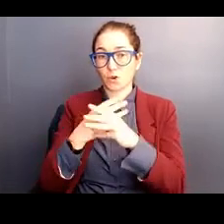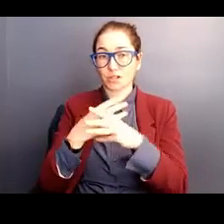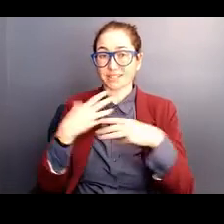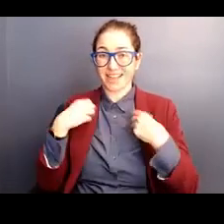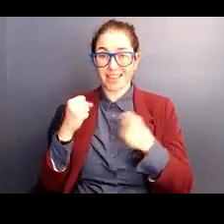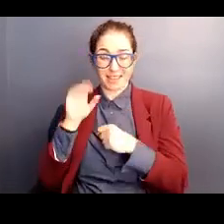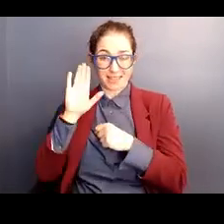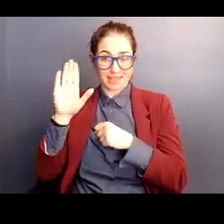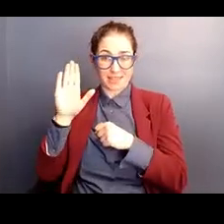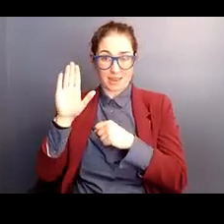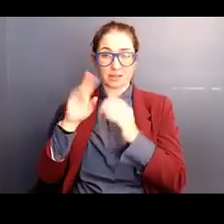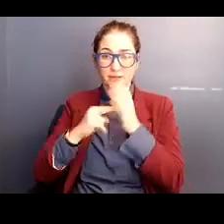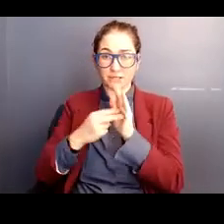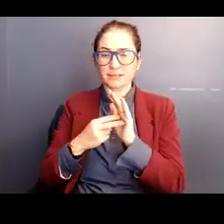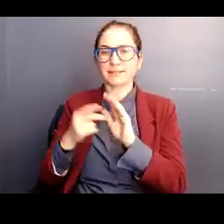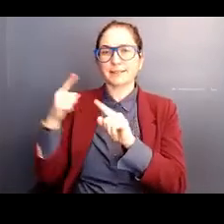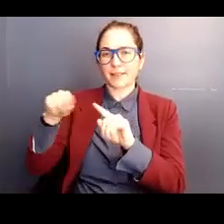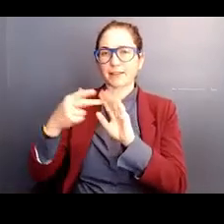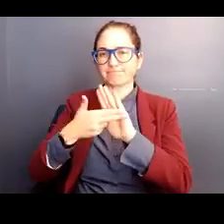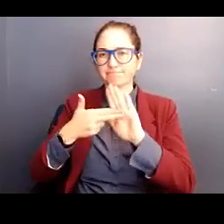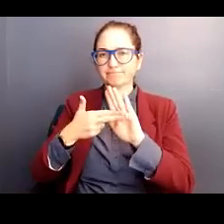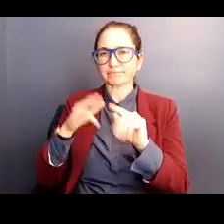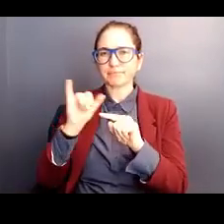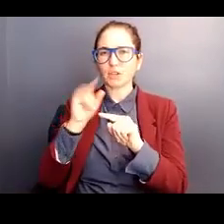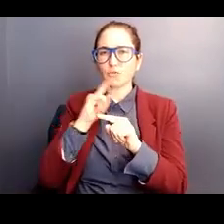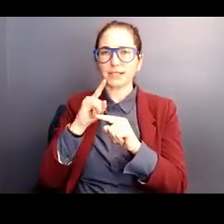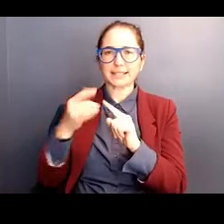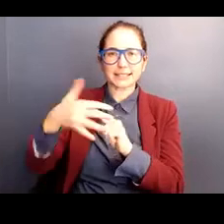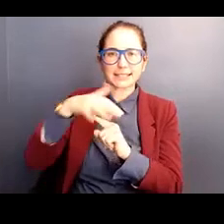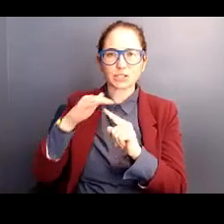disability as a contextual variable, dynamic over time and in